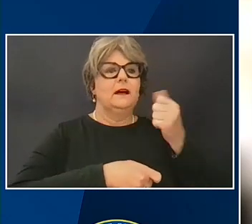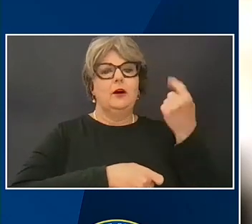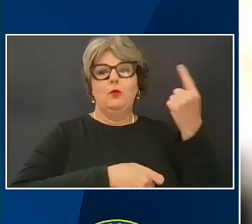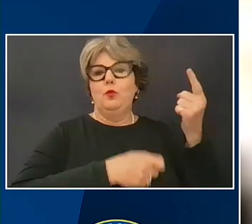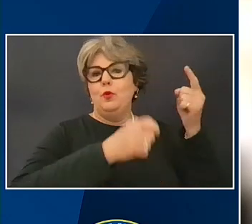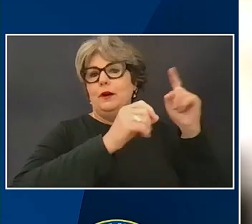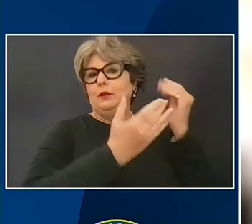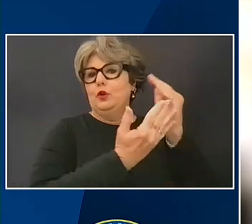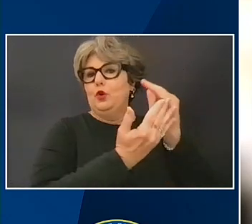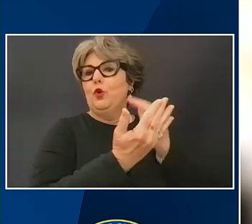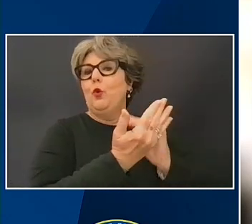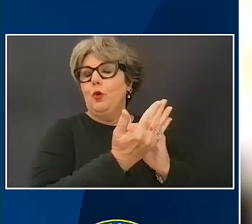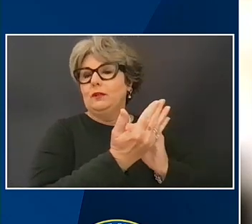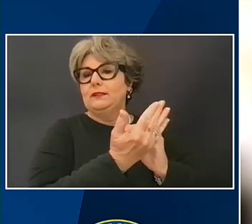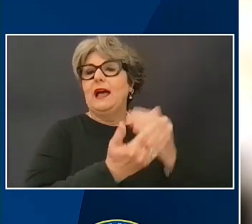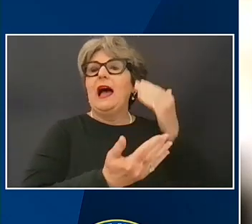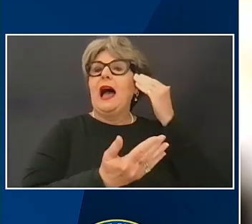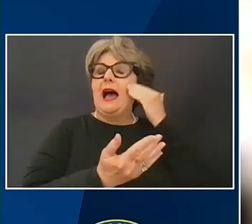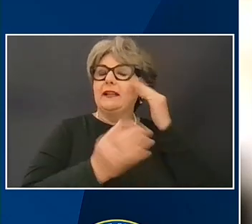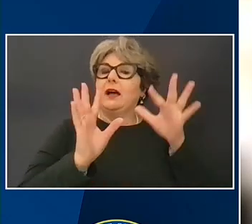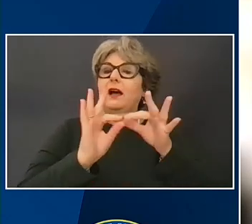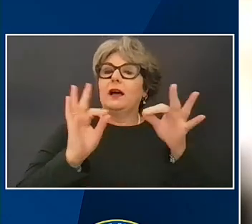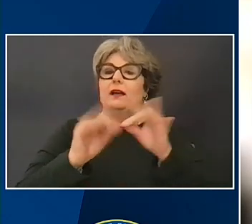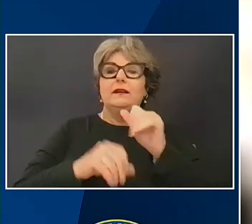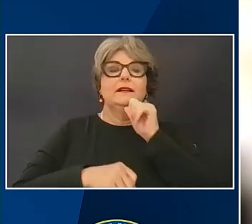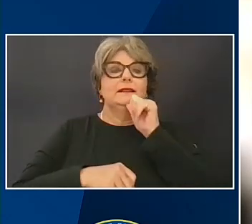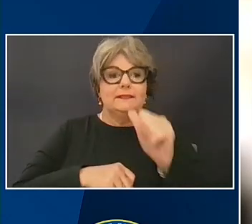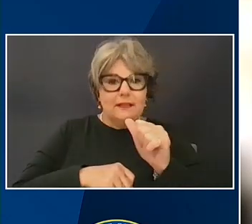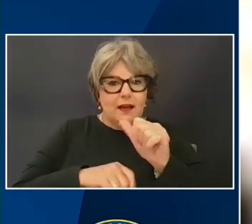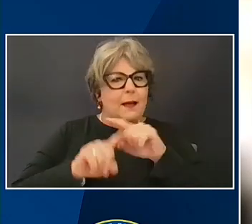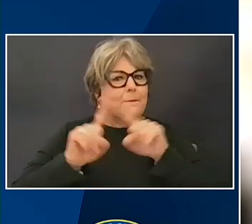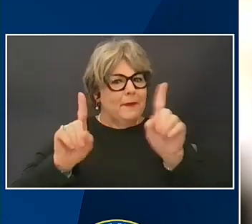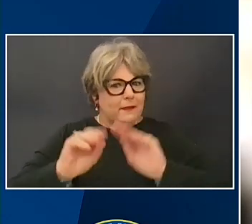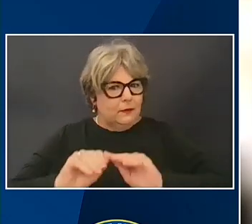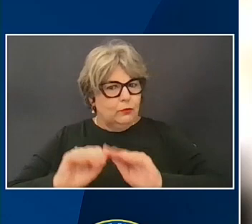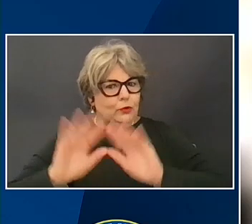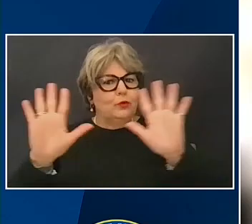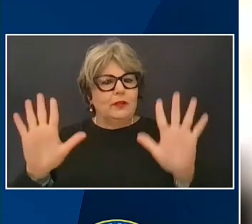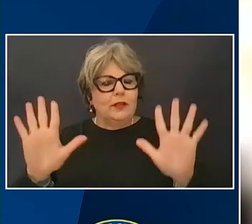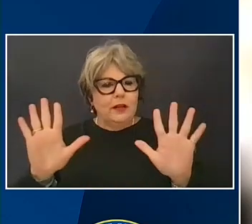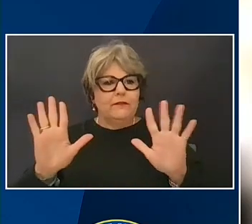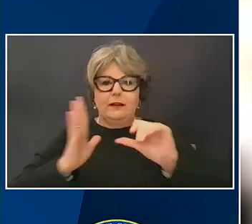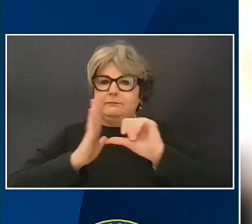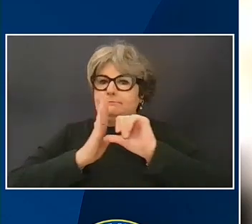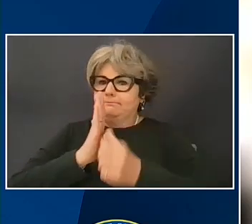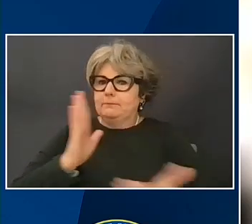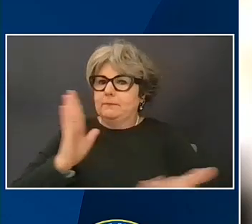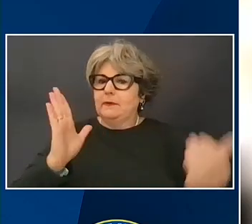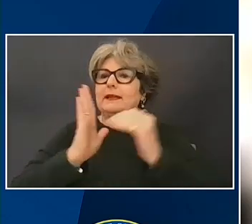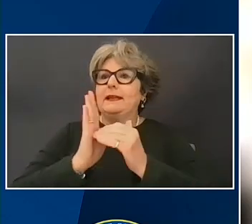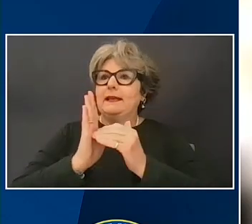So I realized that you just said that it does not. But I wanted to, you know, reiterate that I really do think that it's